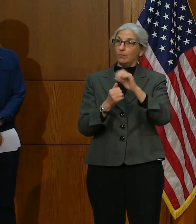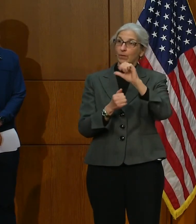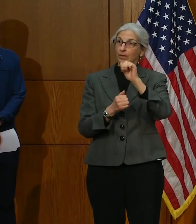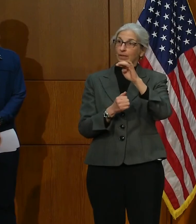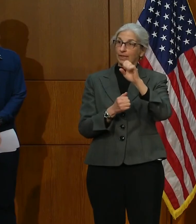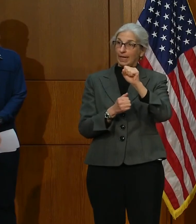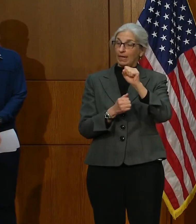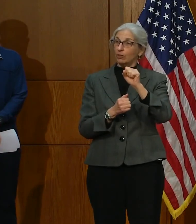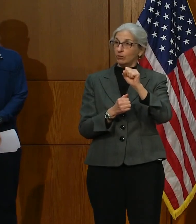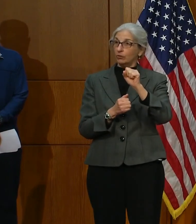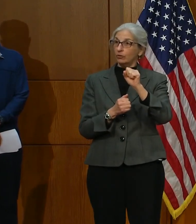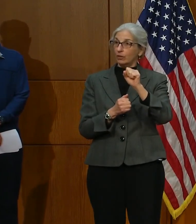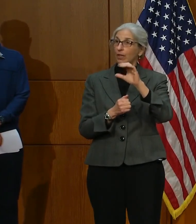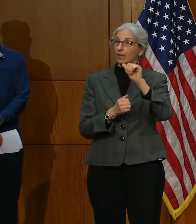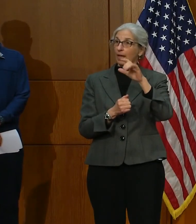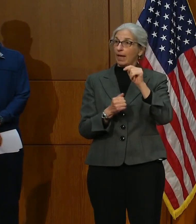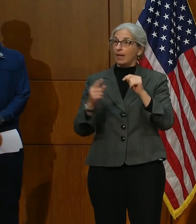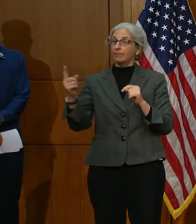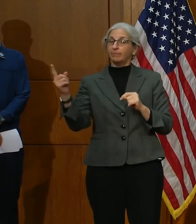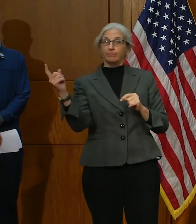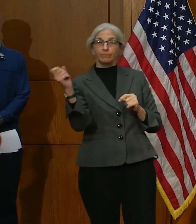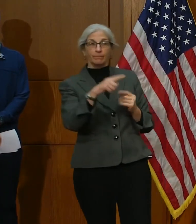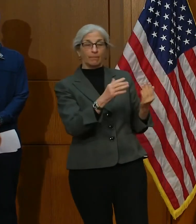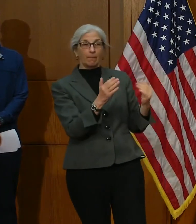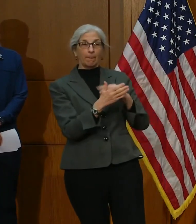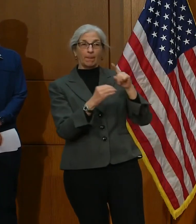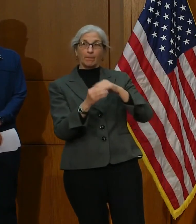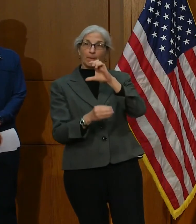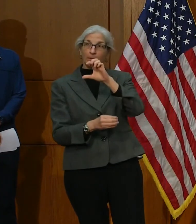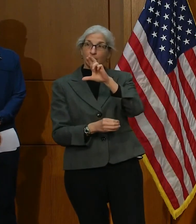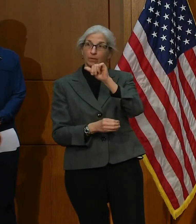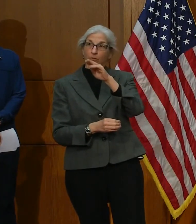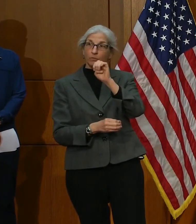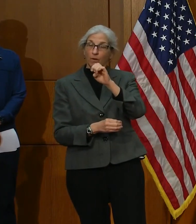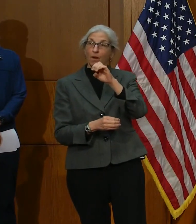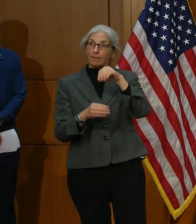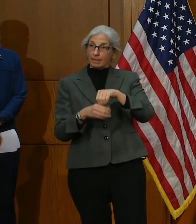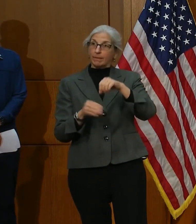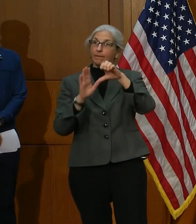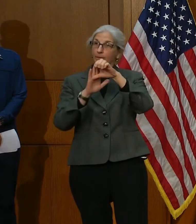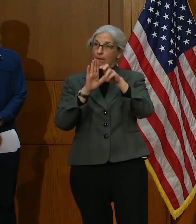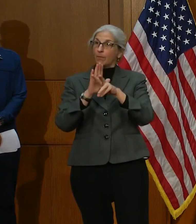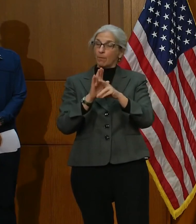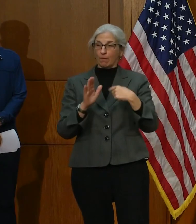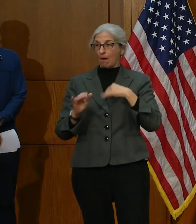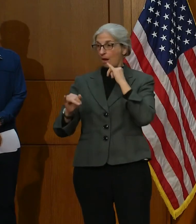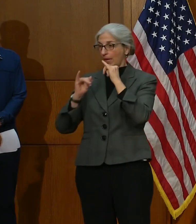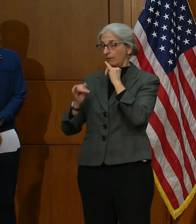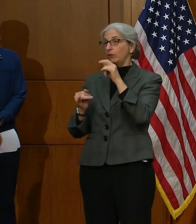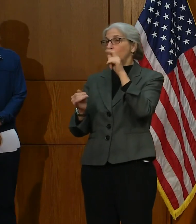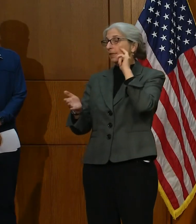THROUGH. CARES. RELIEF. WHAT. WE TALKED BEFORE ABOUT CRIME IN THE COMMONWEALTH. I INTERVIEWED